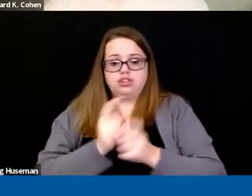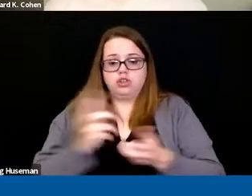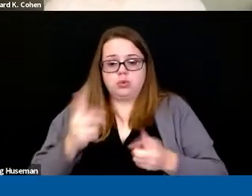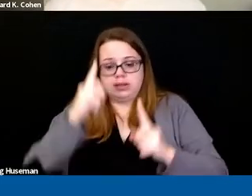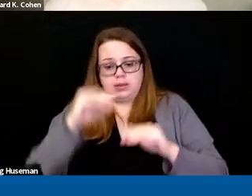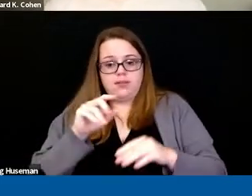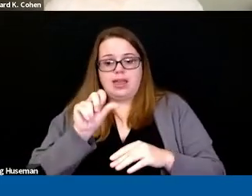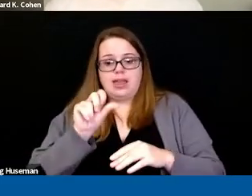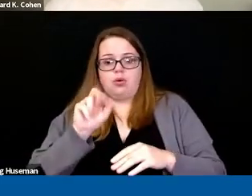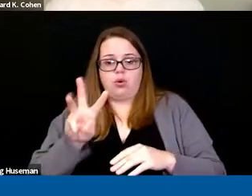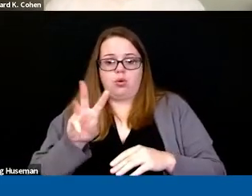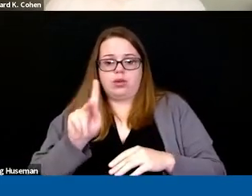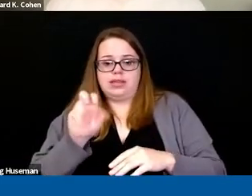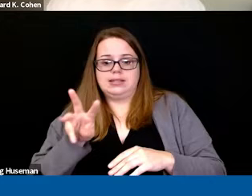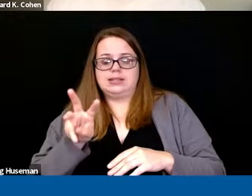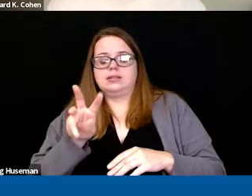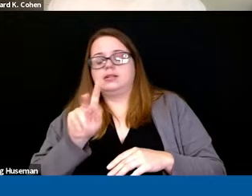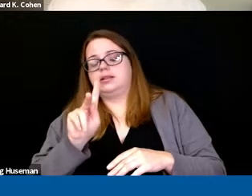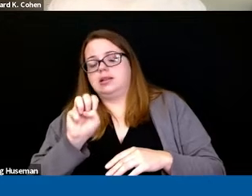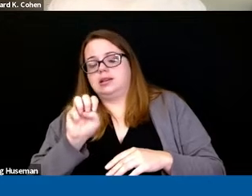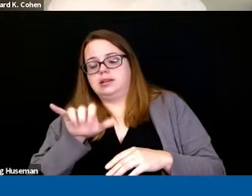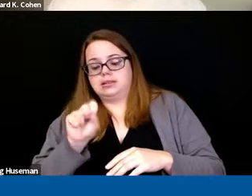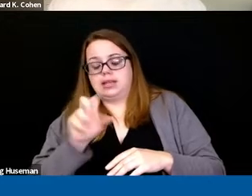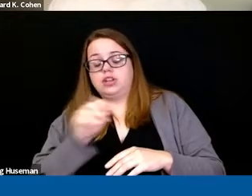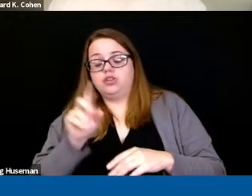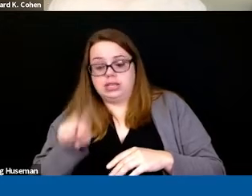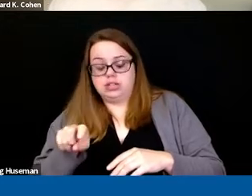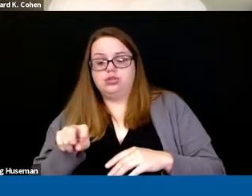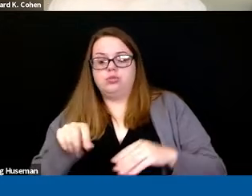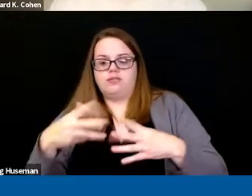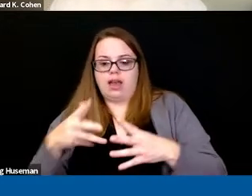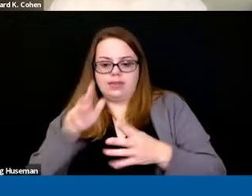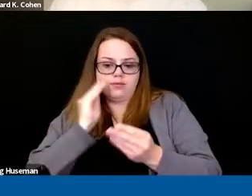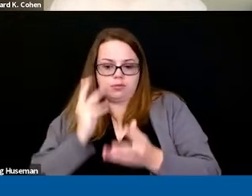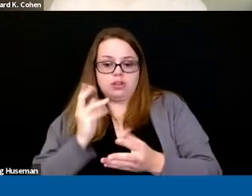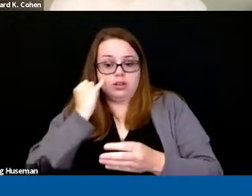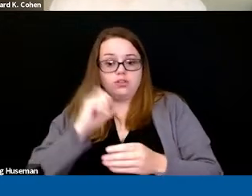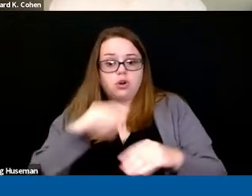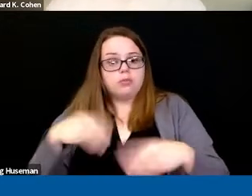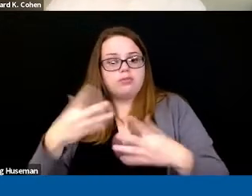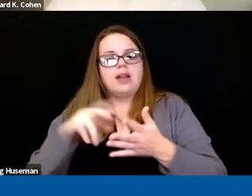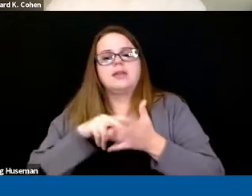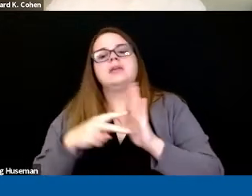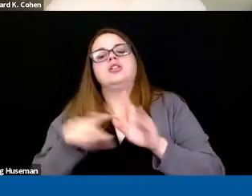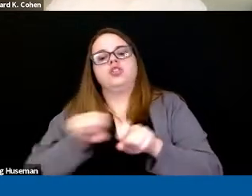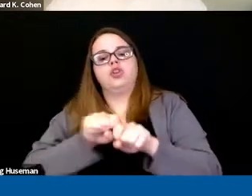And you need to provide that. When you don't provide those interactions, then you're breaking the contract established by the role.